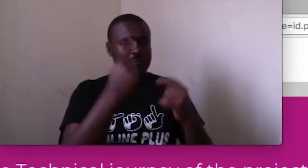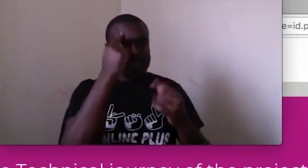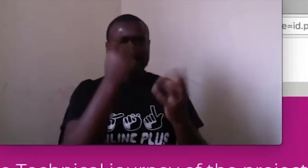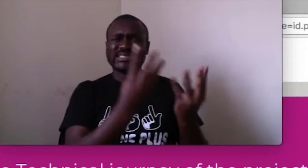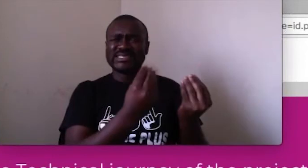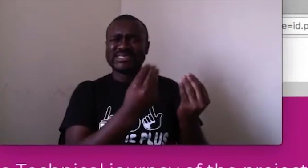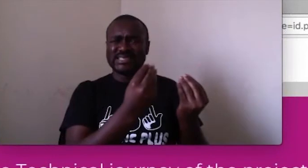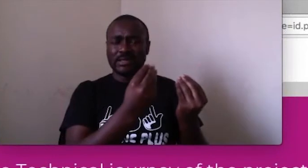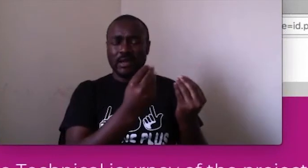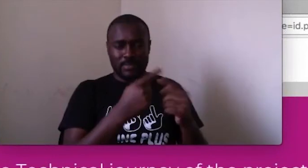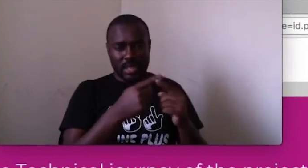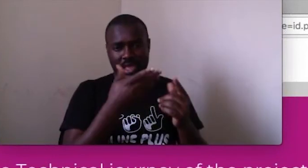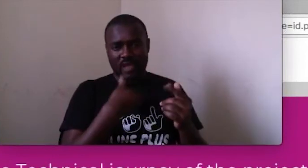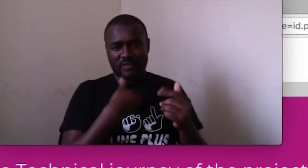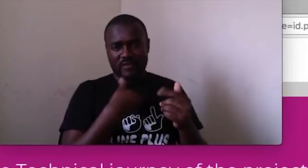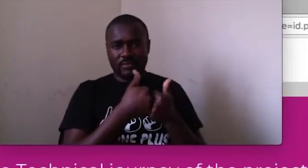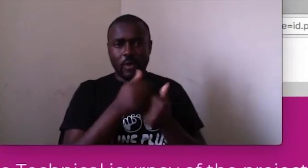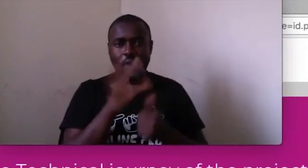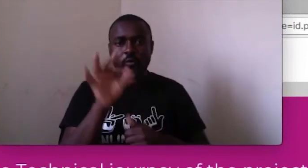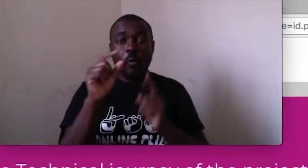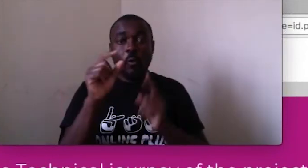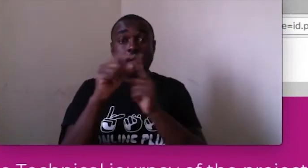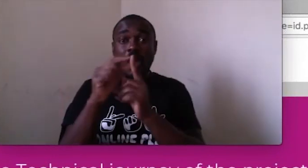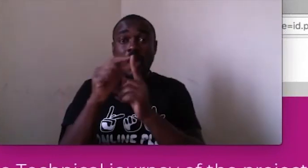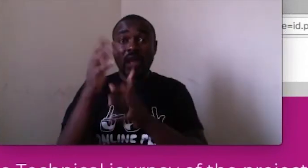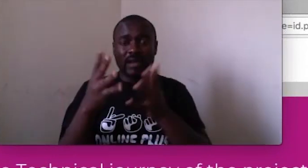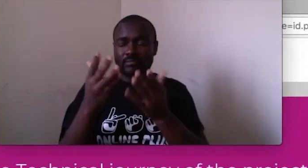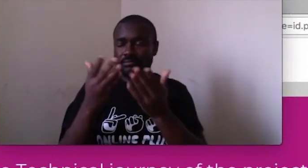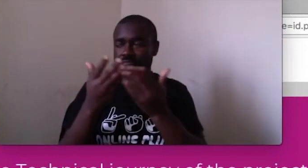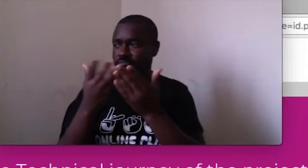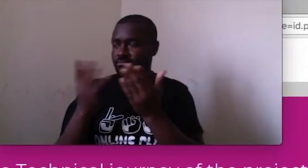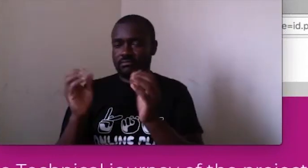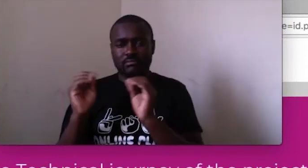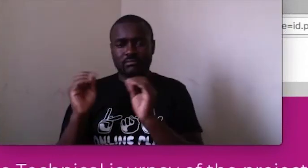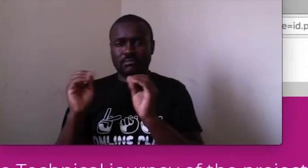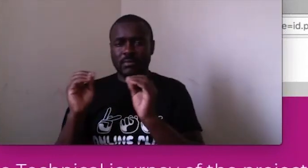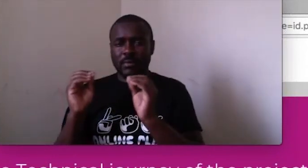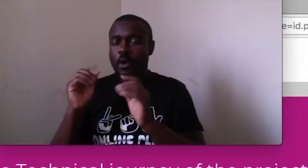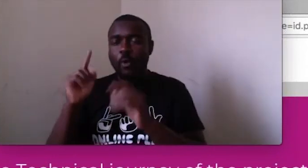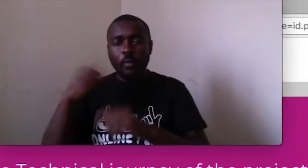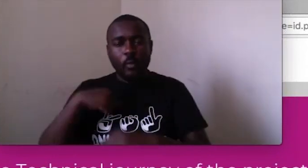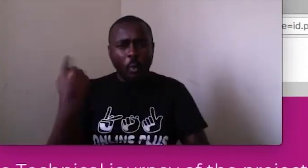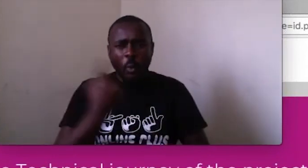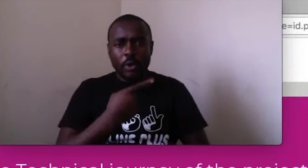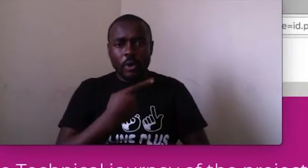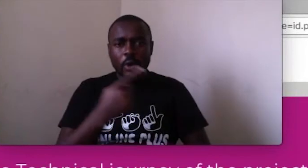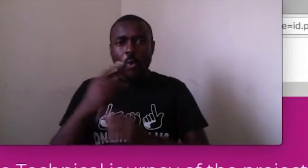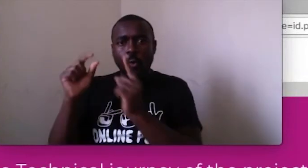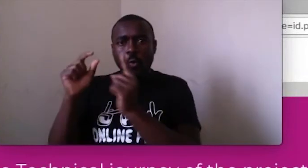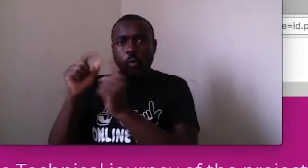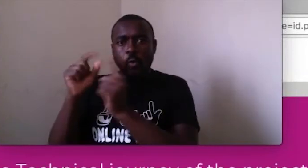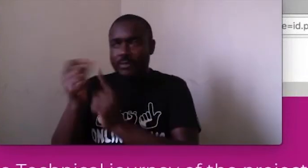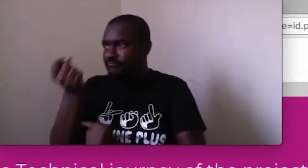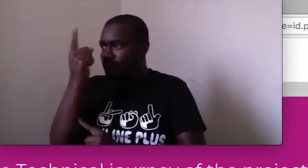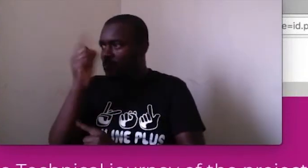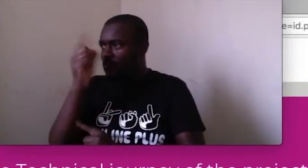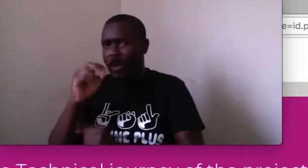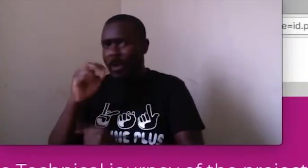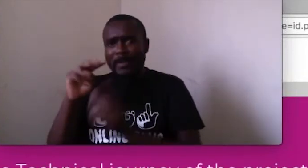we had basic sign language reproductive health services because in Kenya